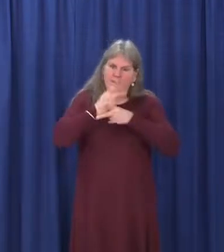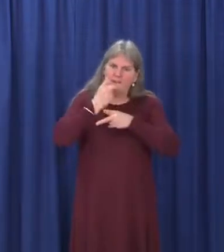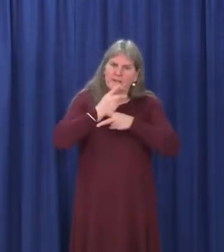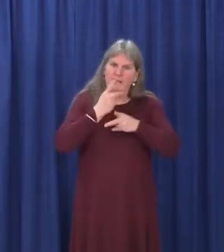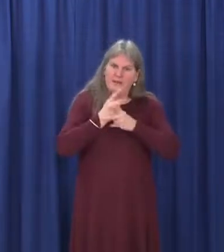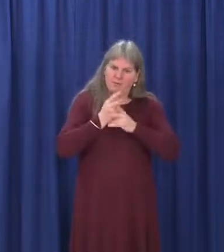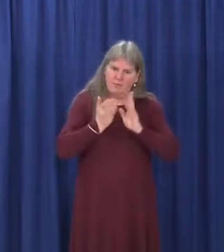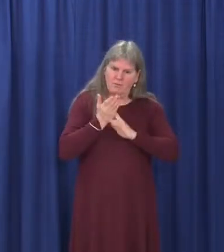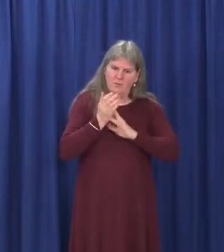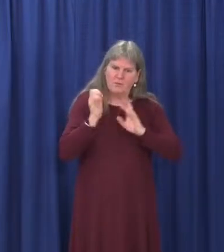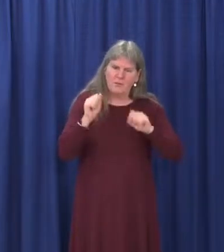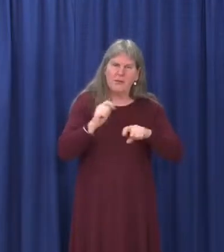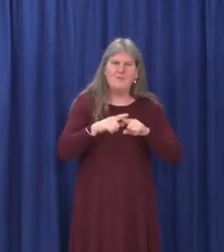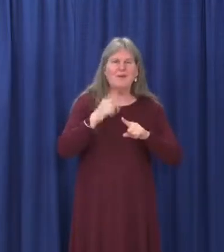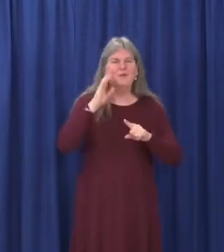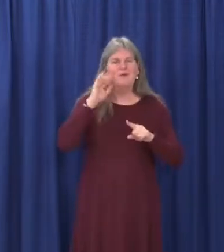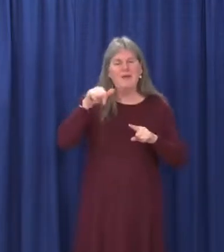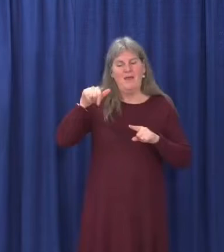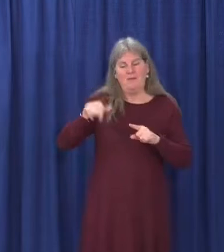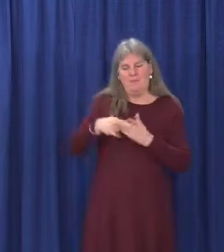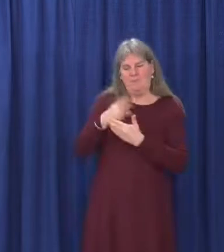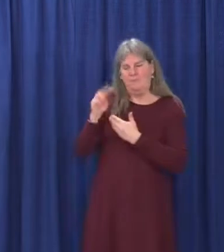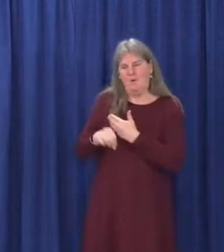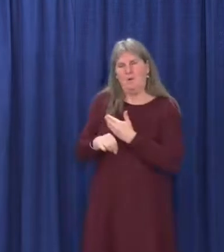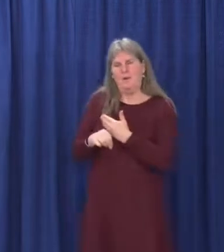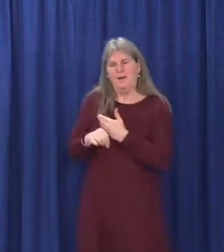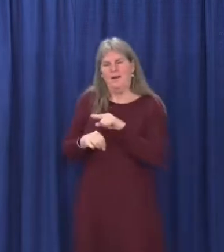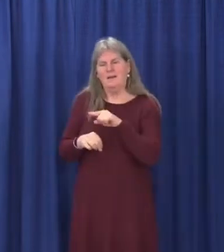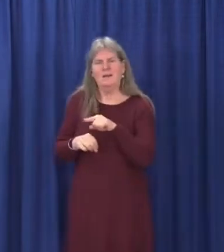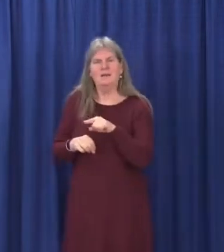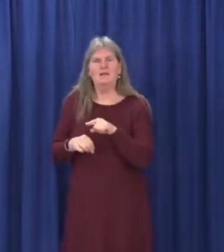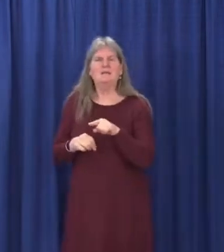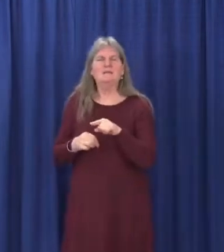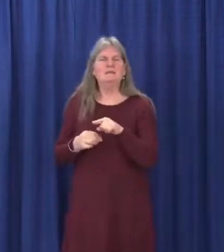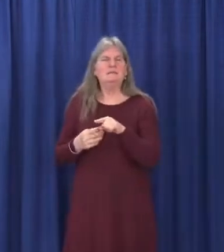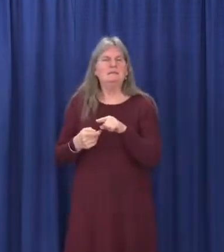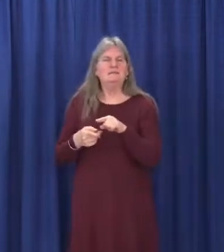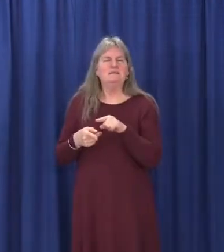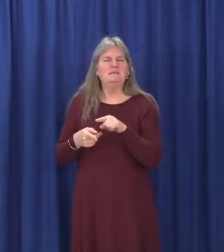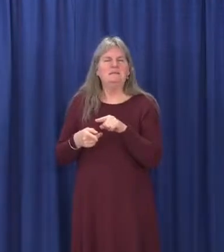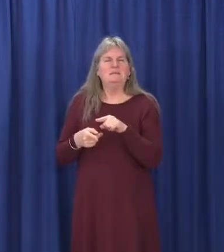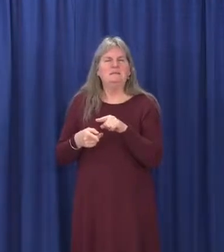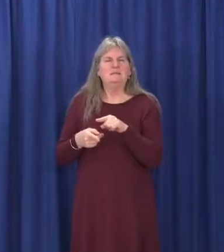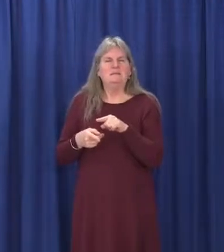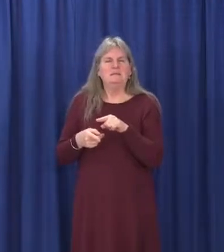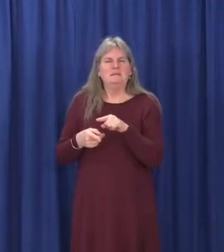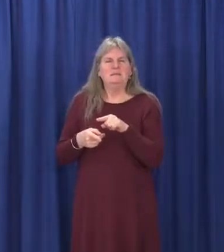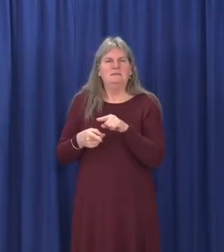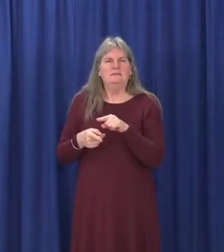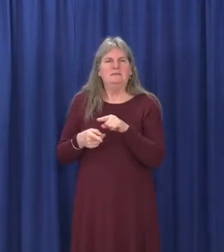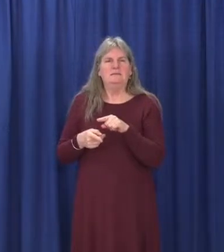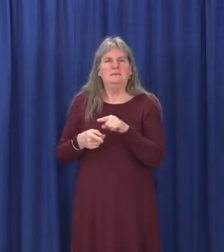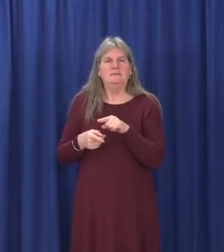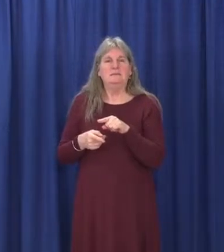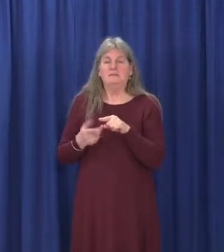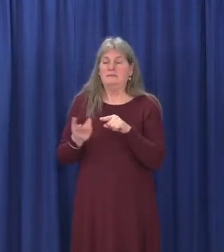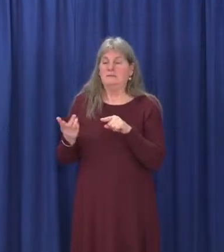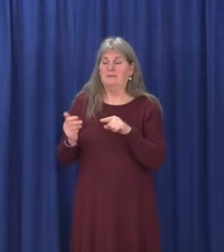I think-- look, we're this program, I'll also add, is-- I think you'd have a hard time finding a program for restaurants and bars anywhere else in the country